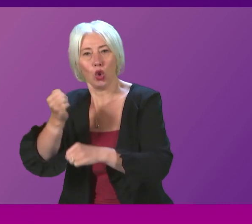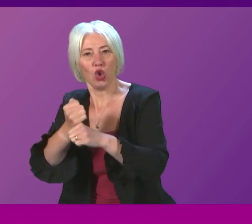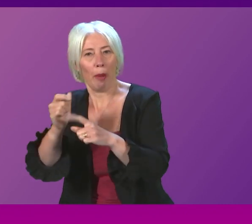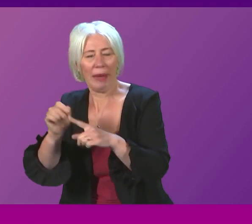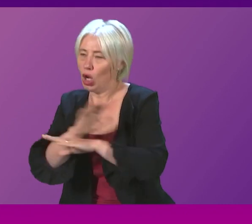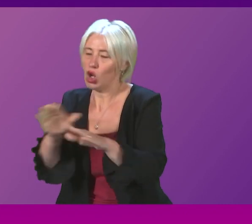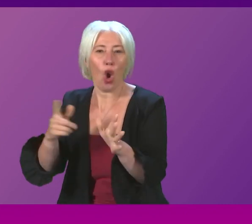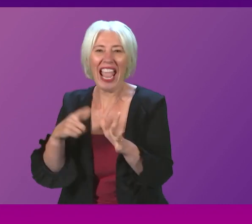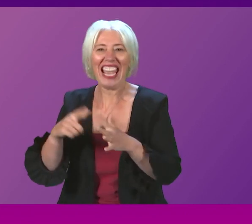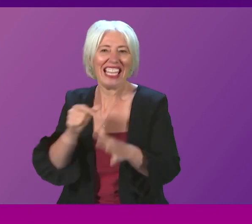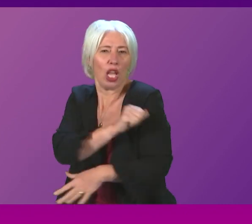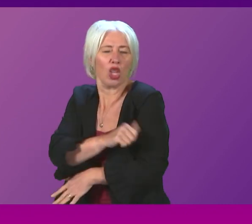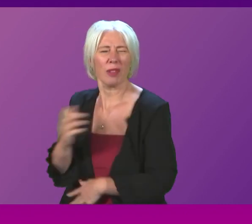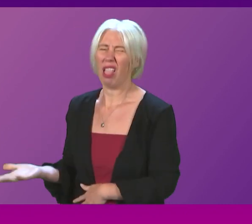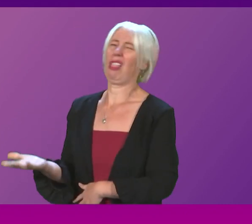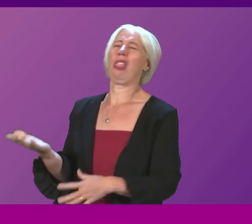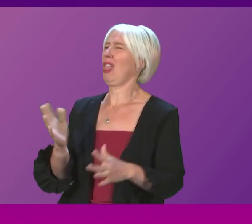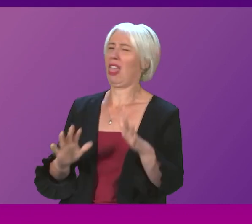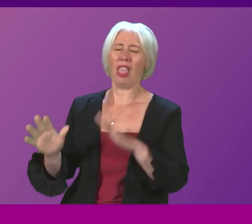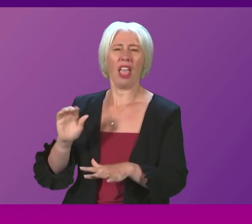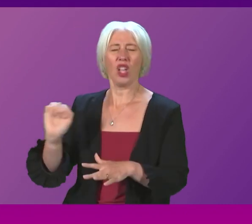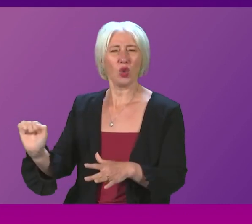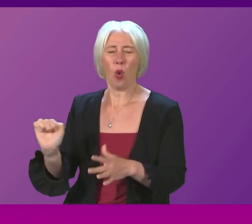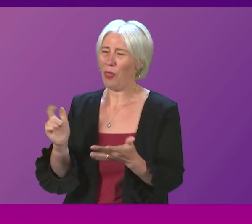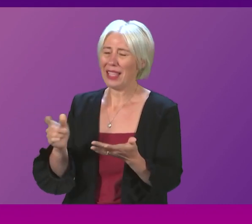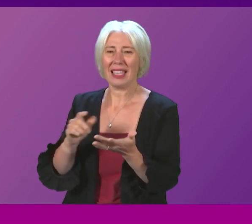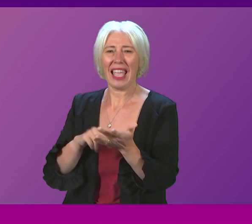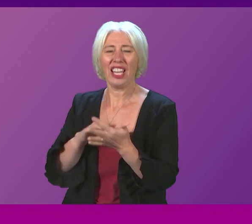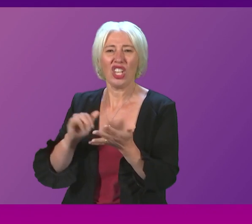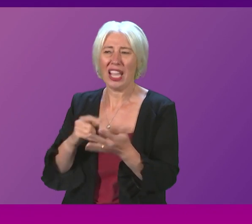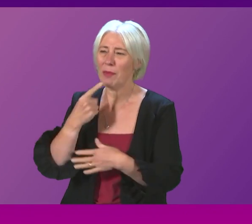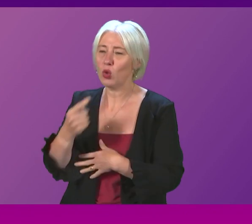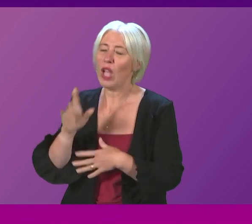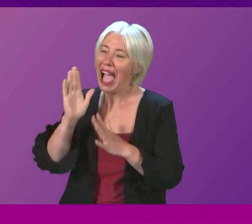That is another case of the SNP telling NHS staff to do more with less, leaving patients